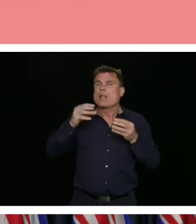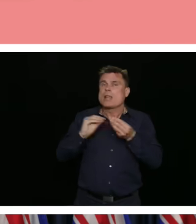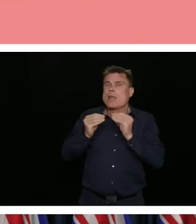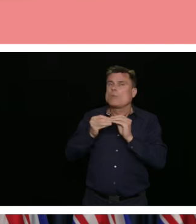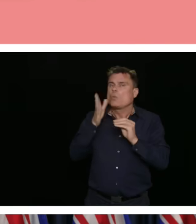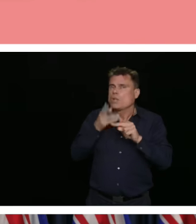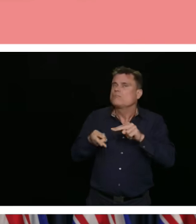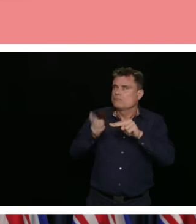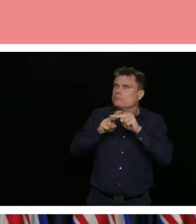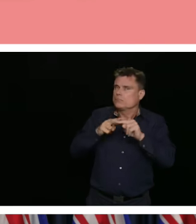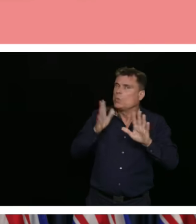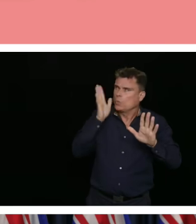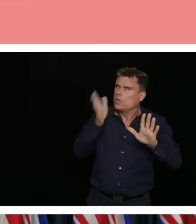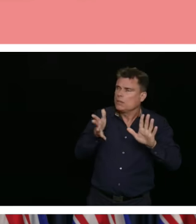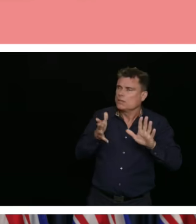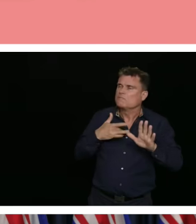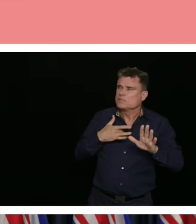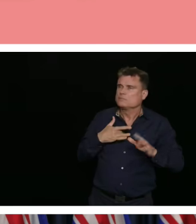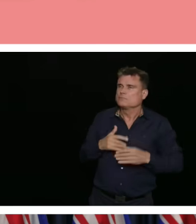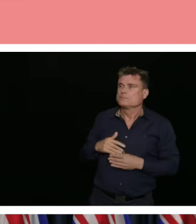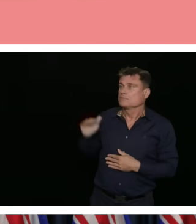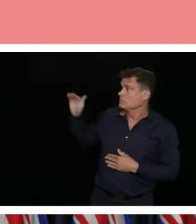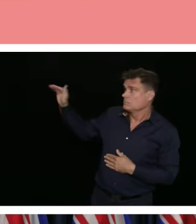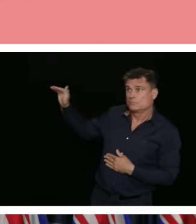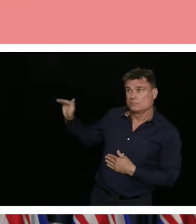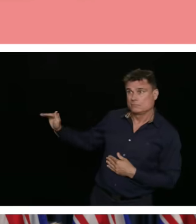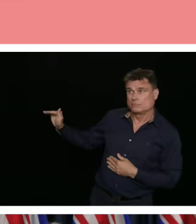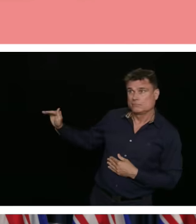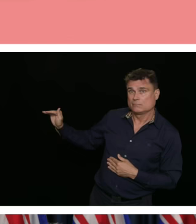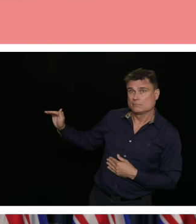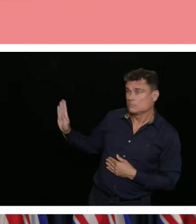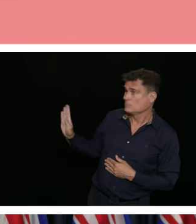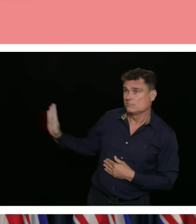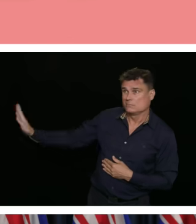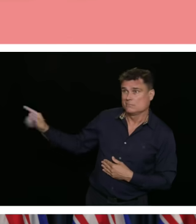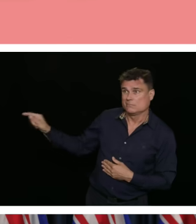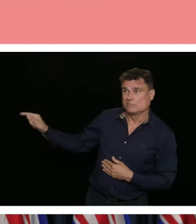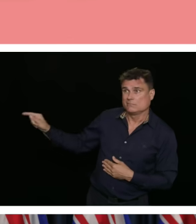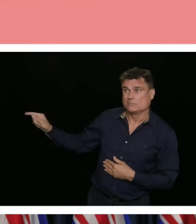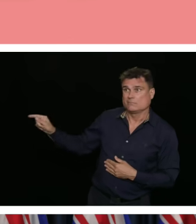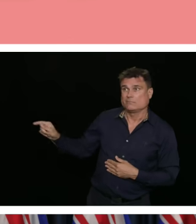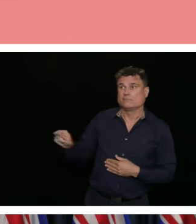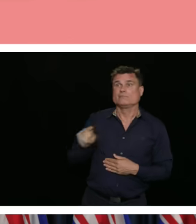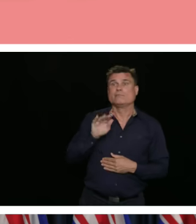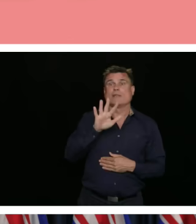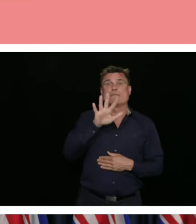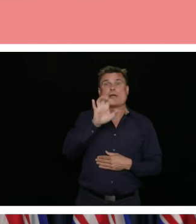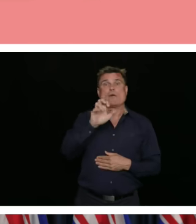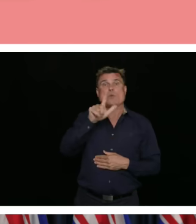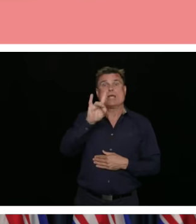be on the territories of the Songhees and Esquimalt First Nations Nations. Tomorrow morning I'll be doing a